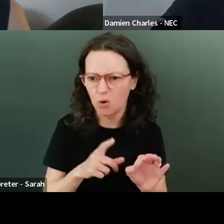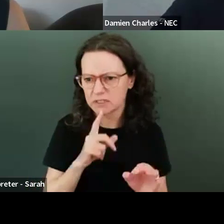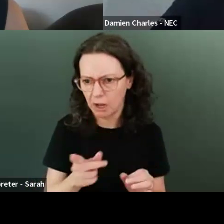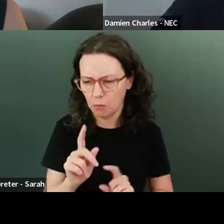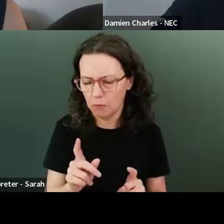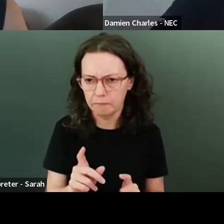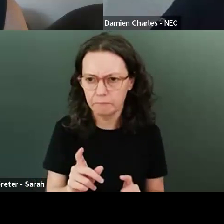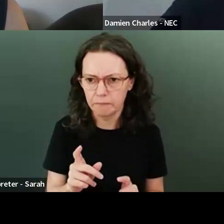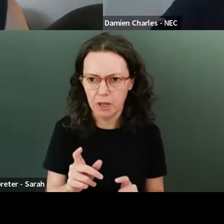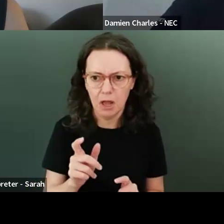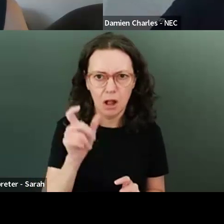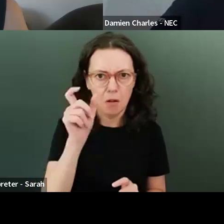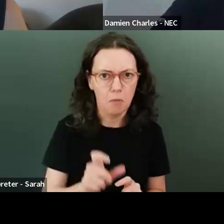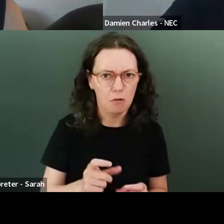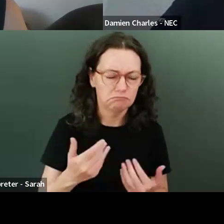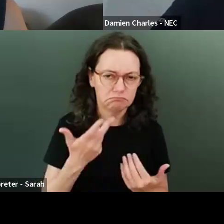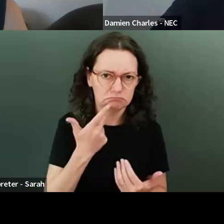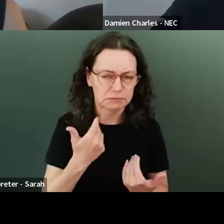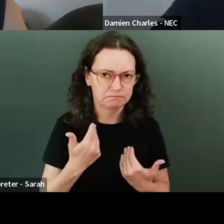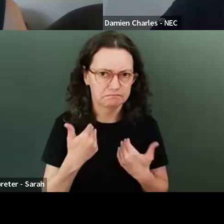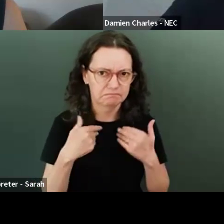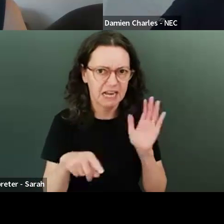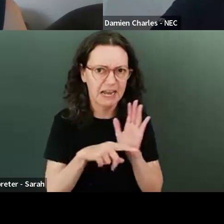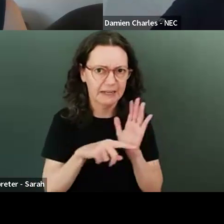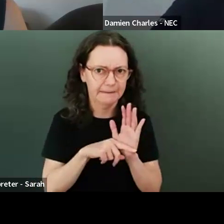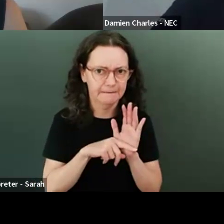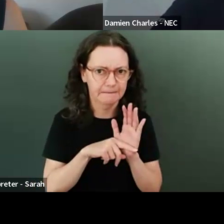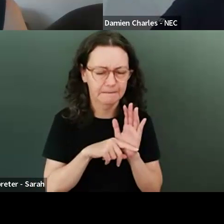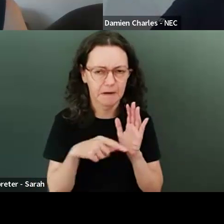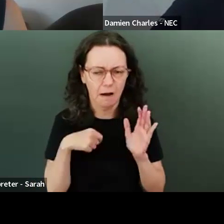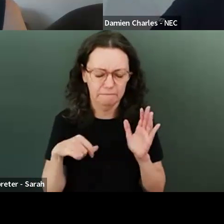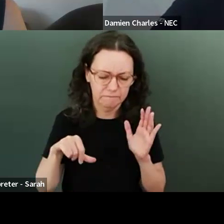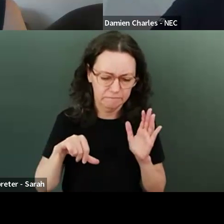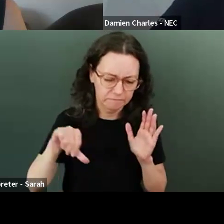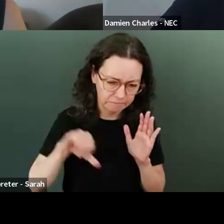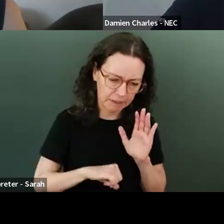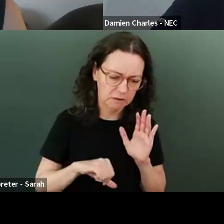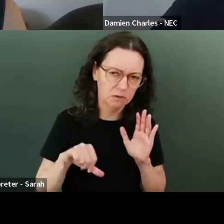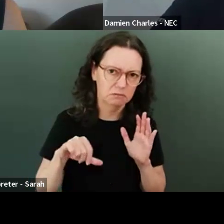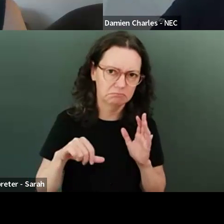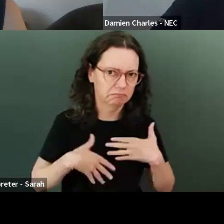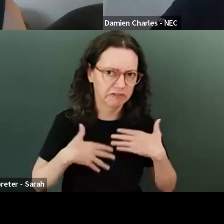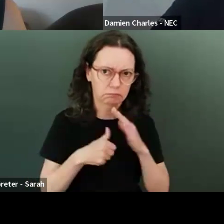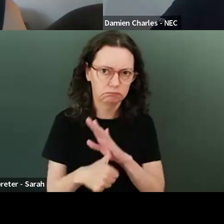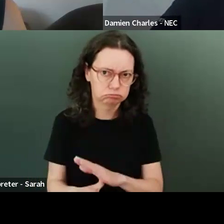has a negative experience and the sense of failure for that person can be really